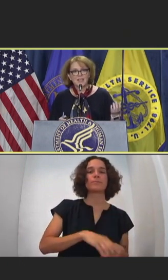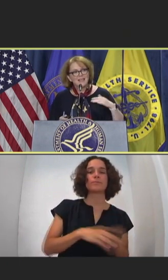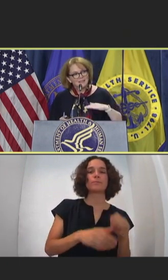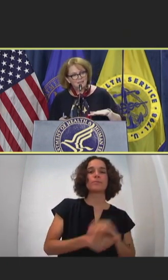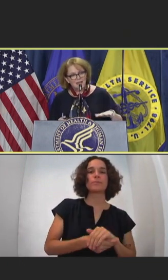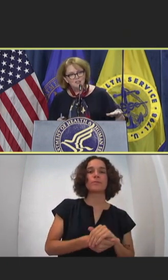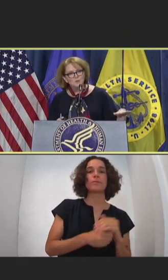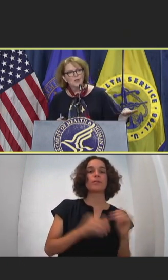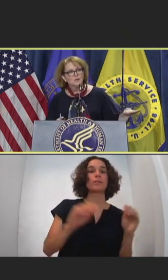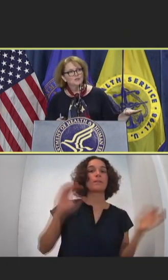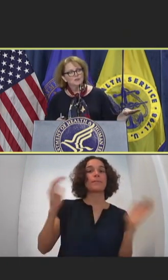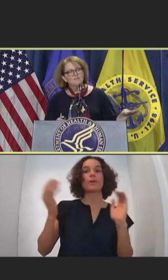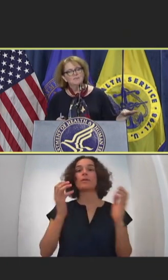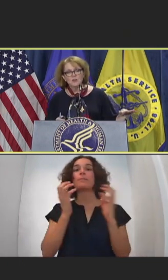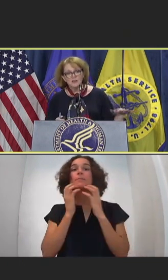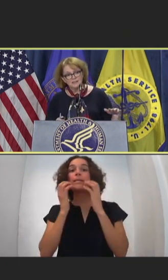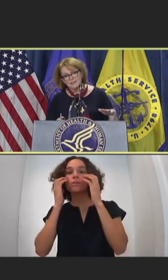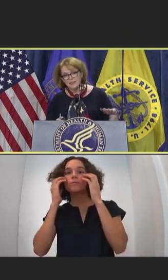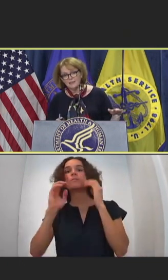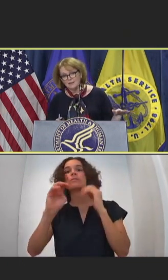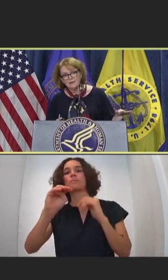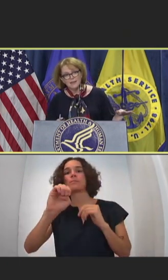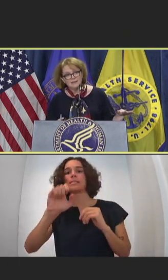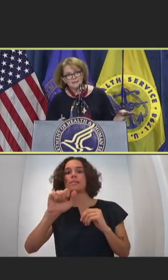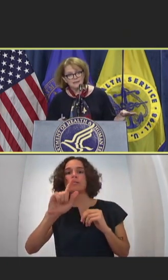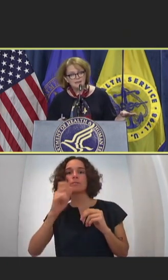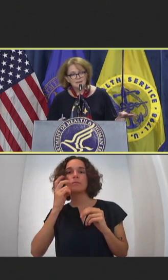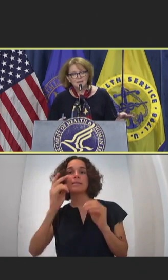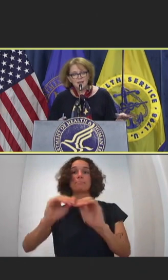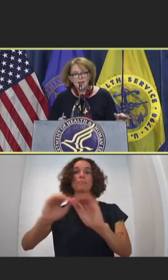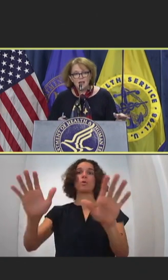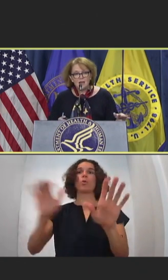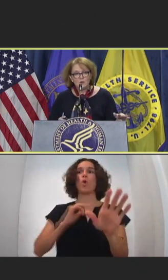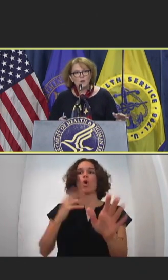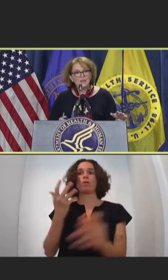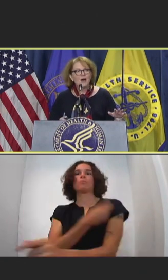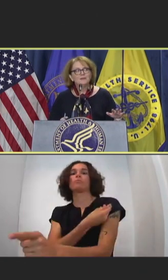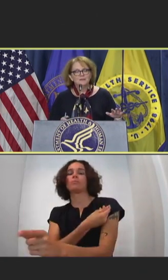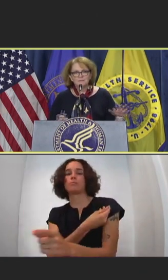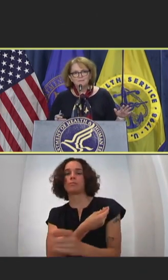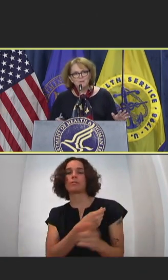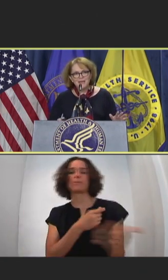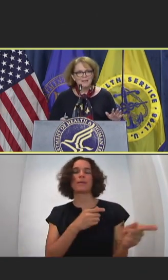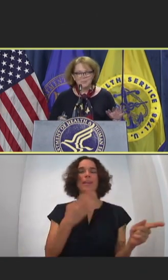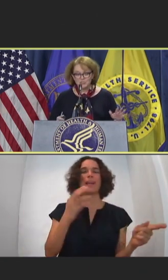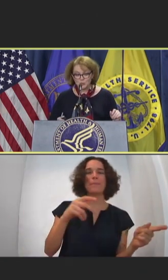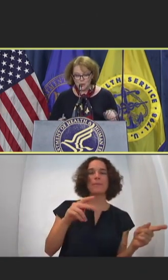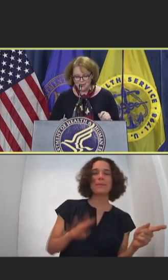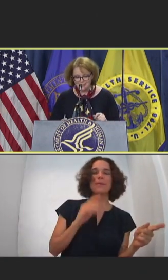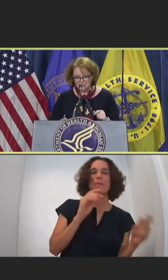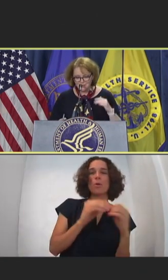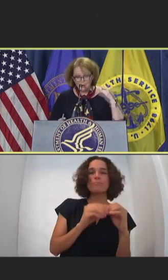It slides below the surface, causing death and disease without making much noise. And so,